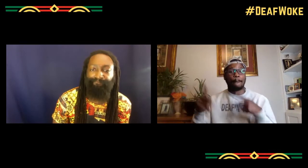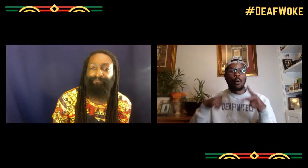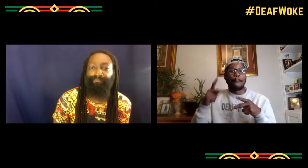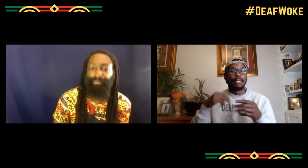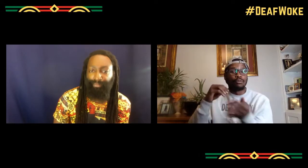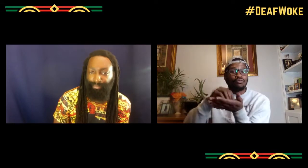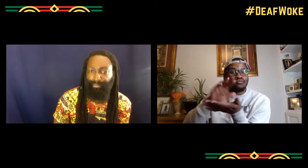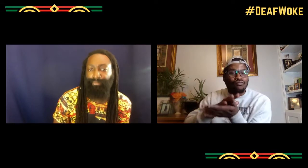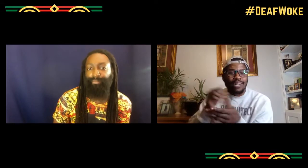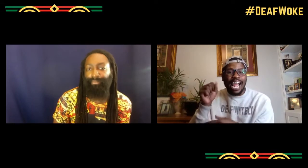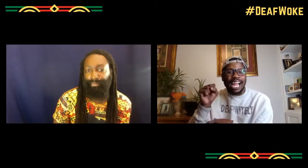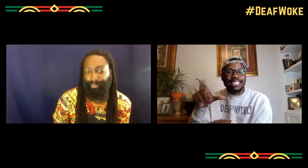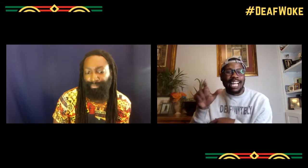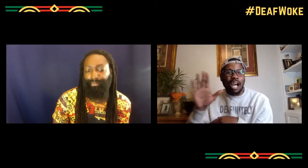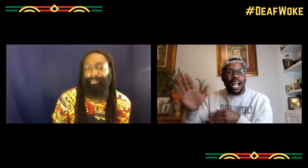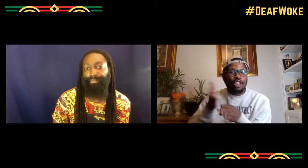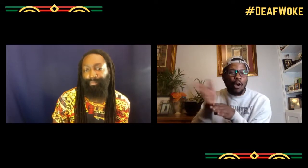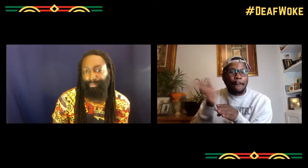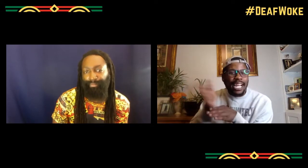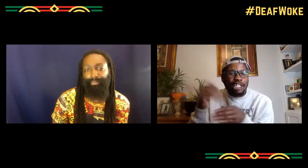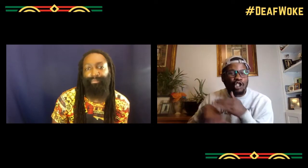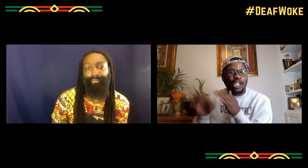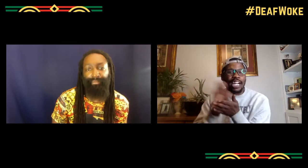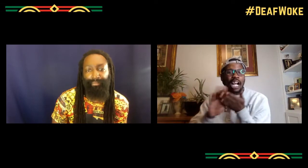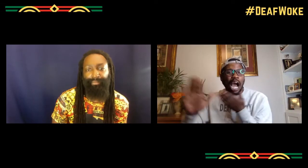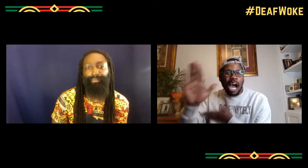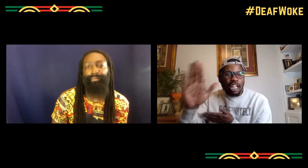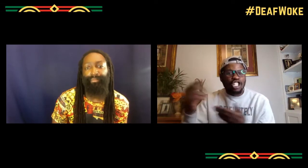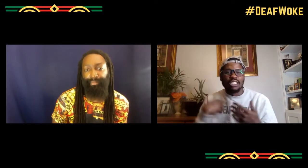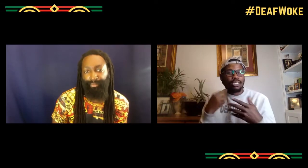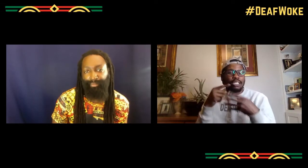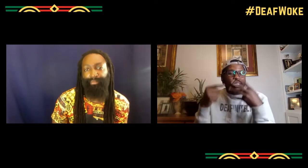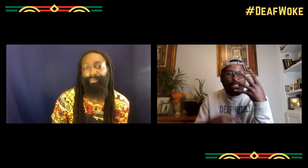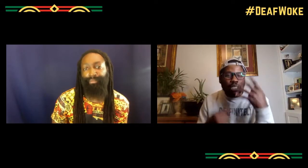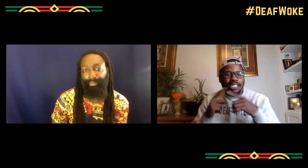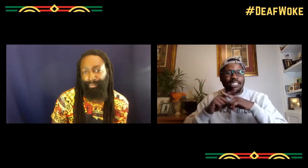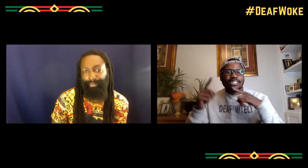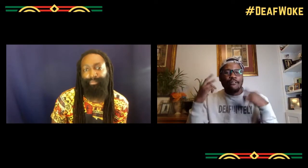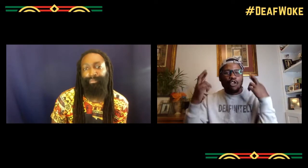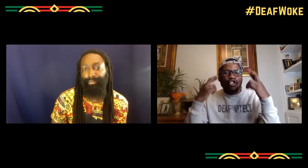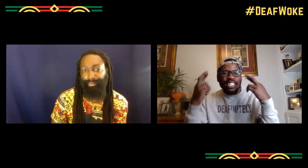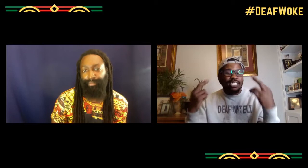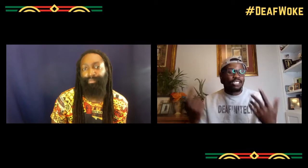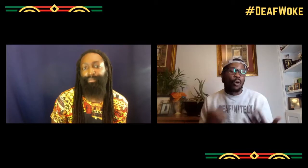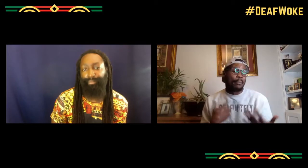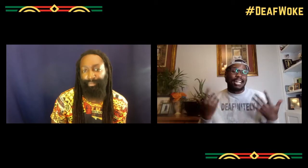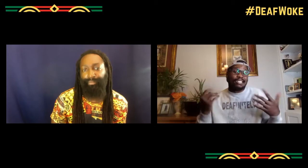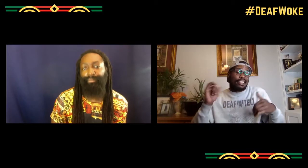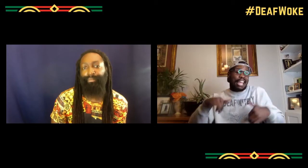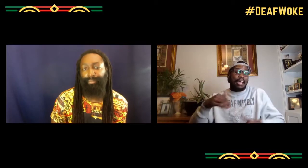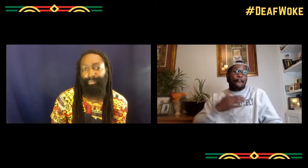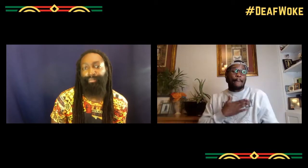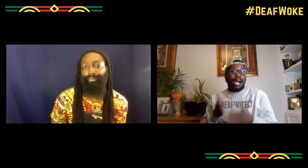They wanna take ASL. They wanna learn the language that becomes their major. There's different reasons,